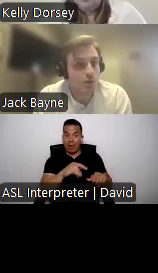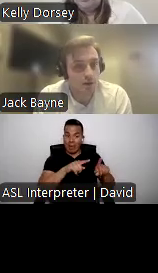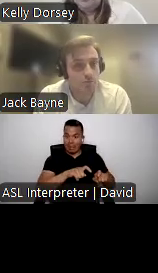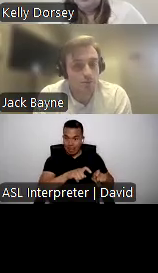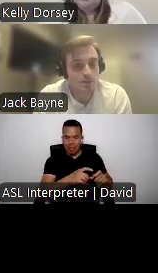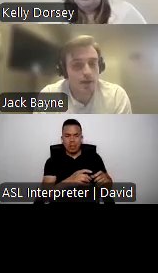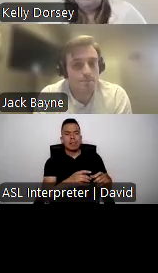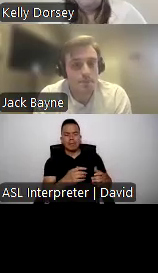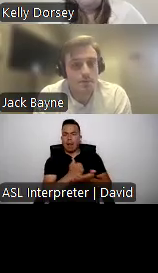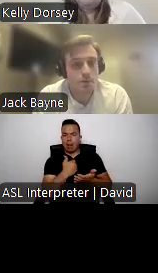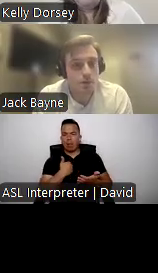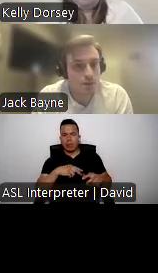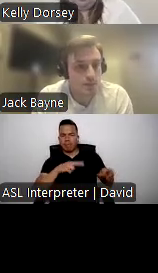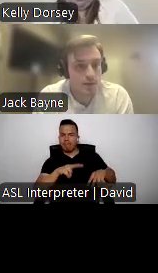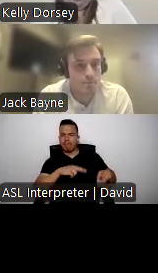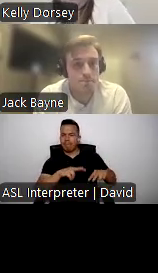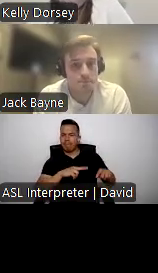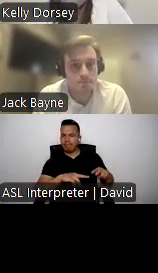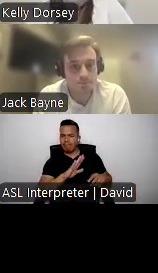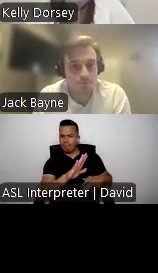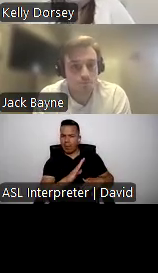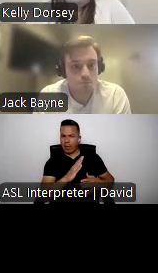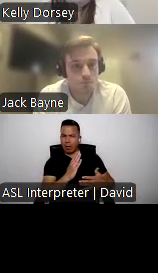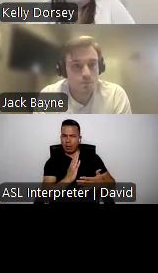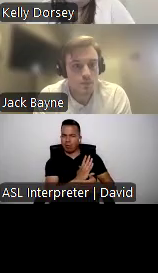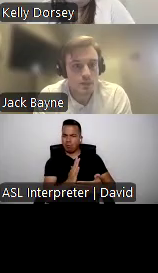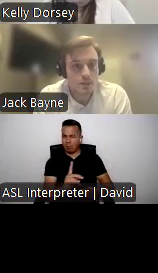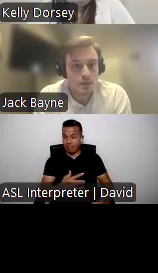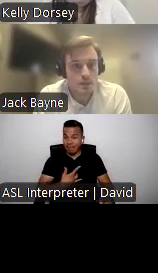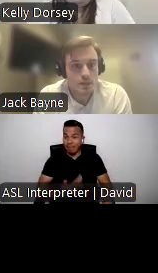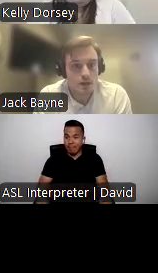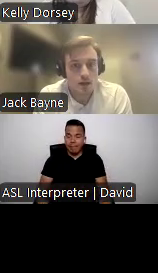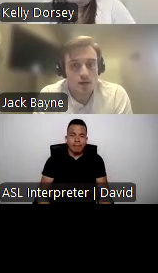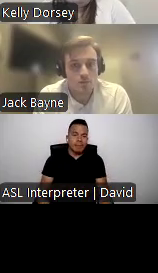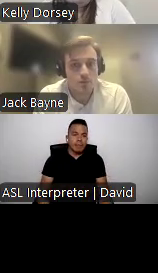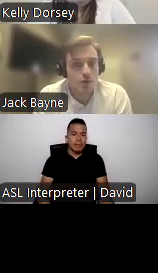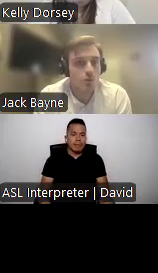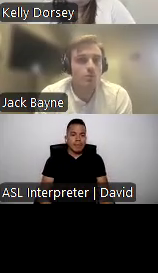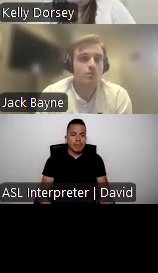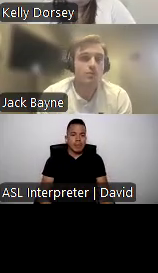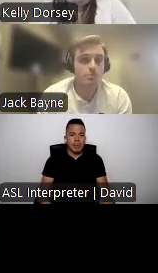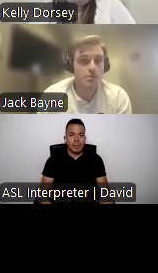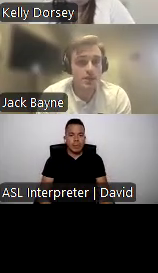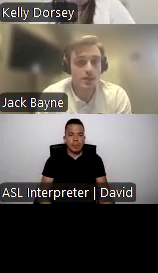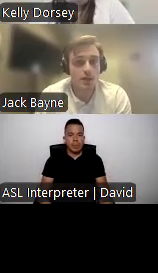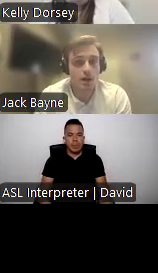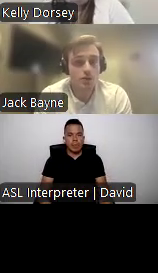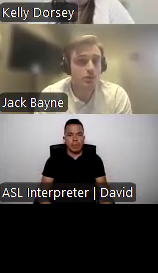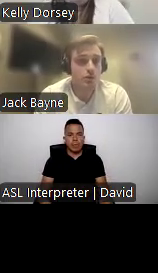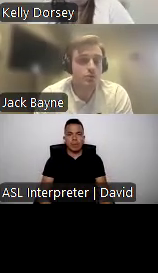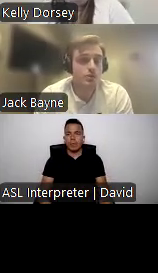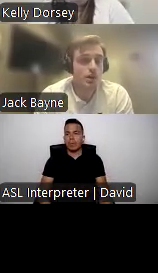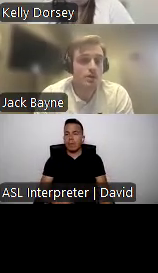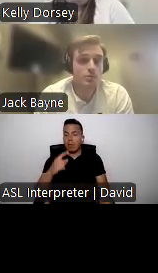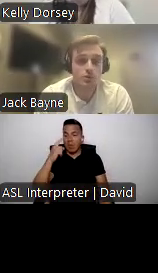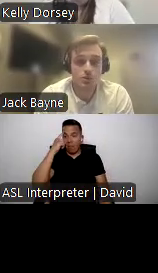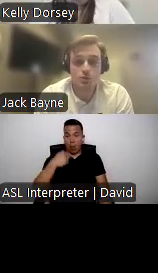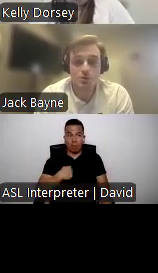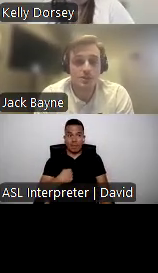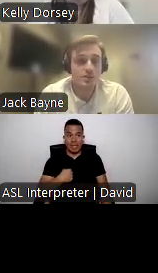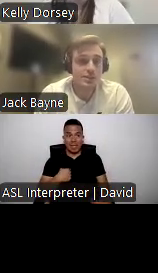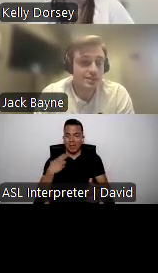of where everybody was at. Go to the next slide. So, for me, universal design was huge because in